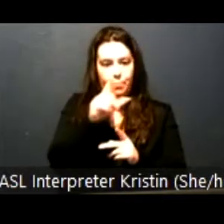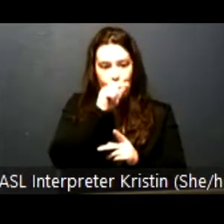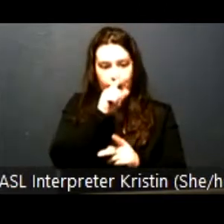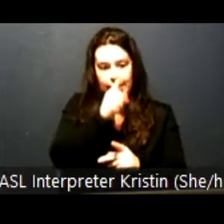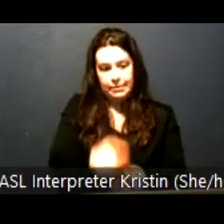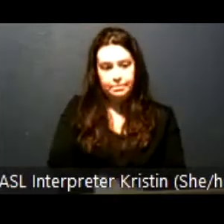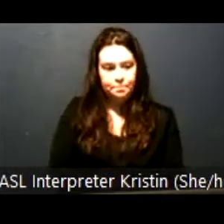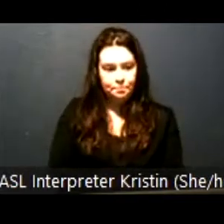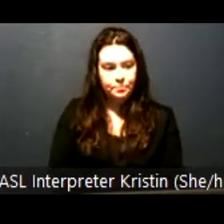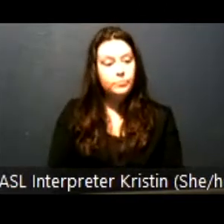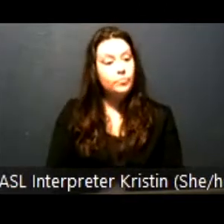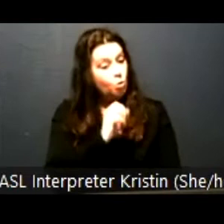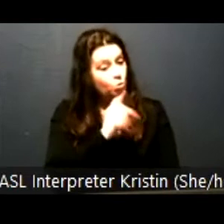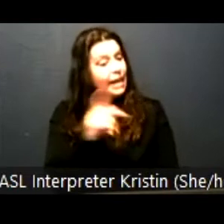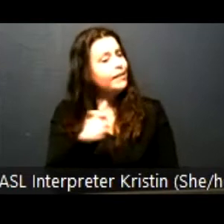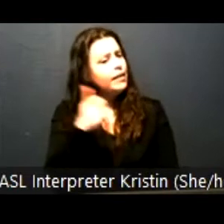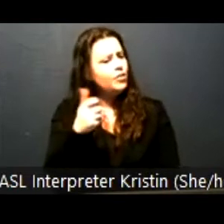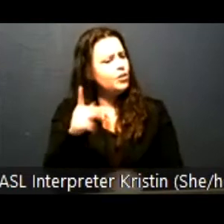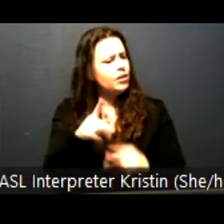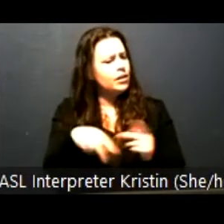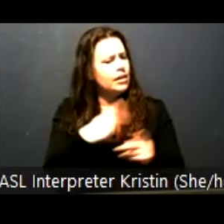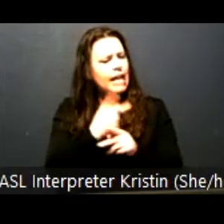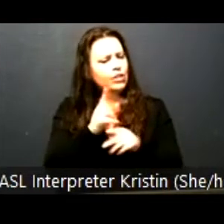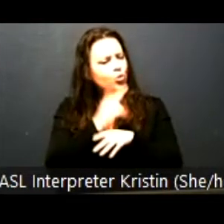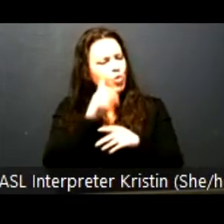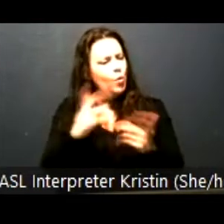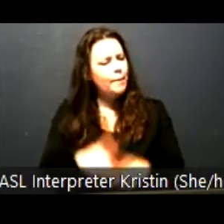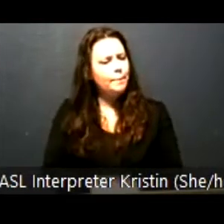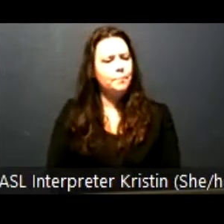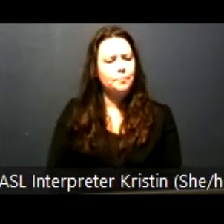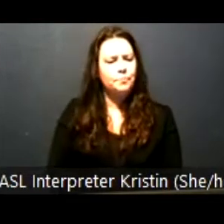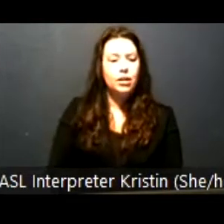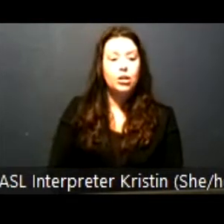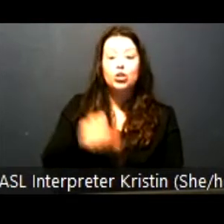tags that we were looking at, what would those be used for? >>Autumn-Lynn: So a satellite tag like